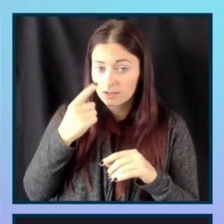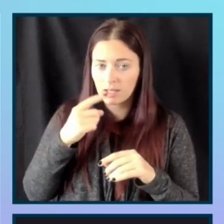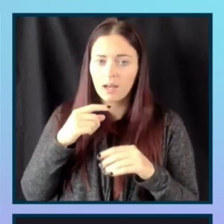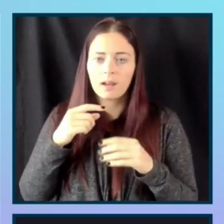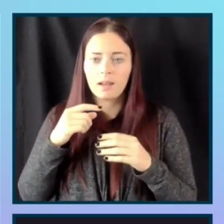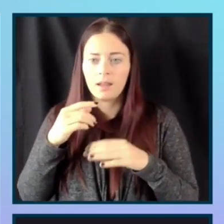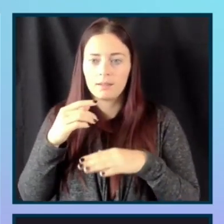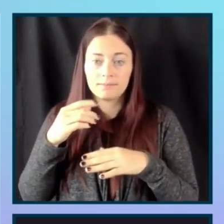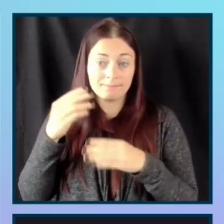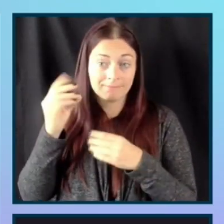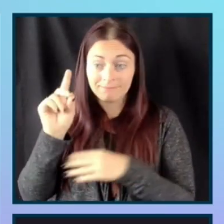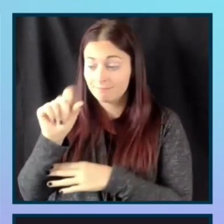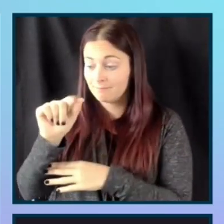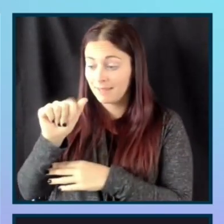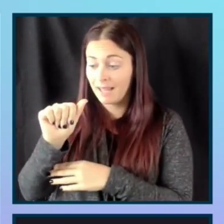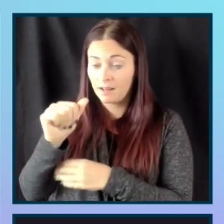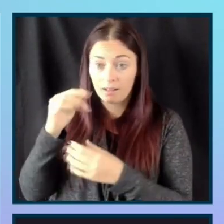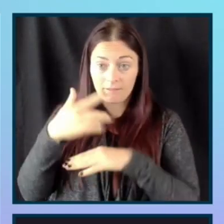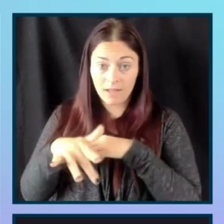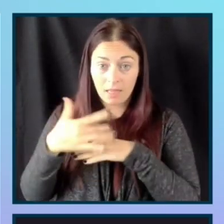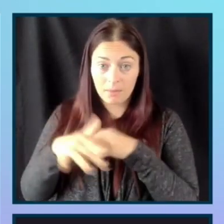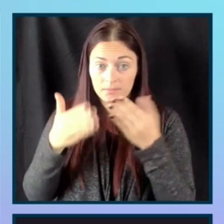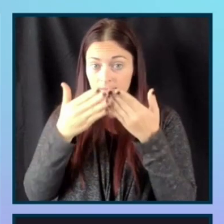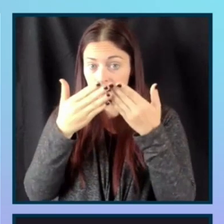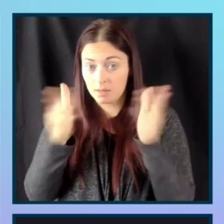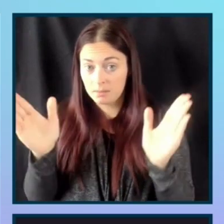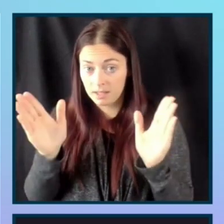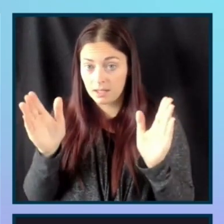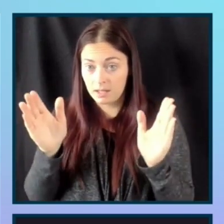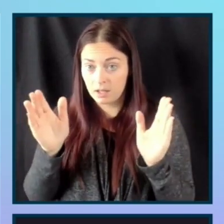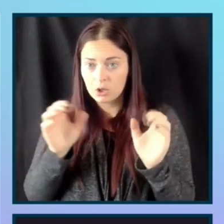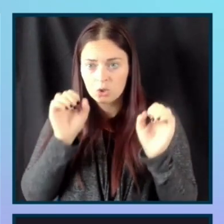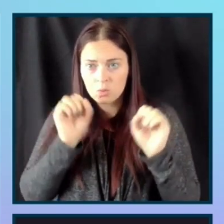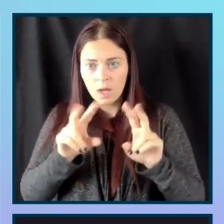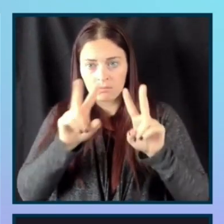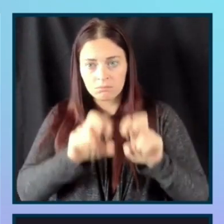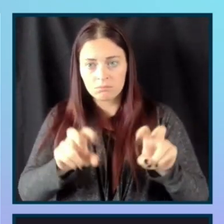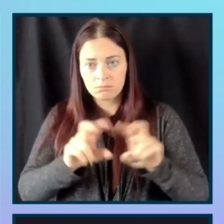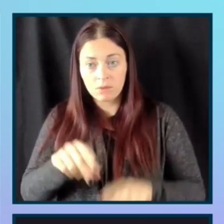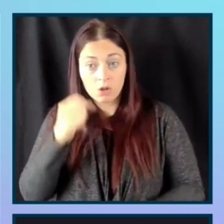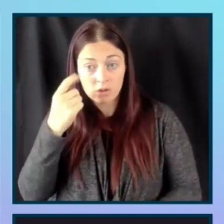but don't rely on it alone. User testing is absolutely vital.